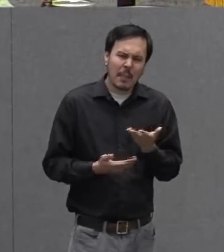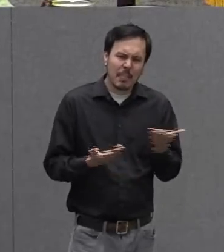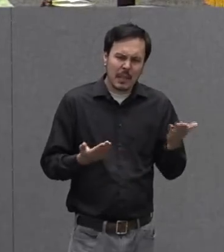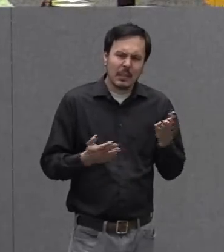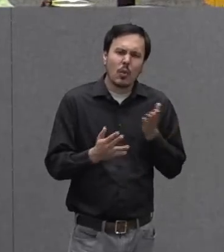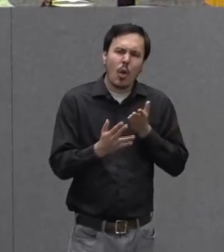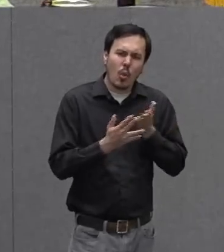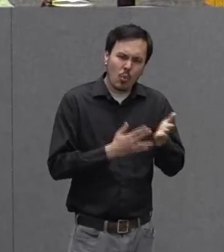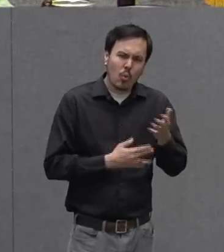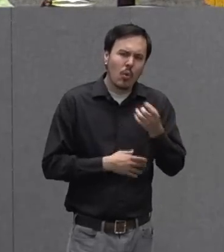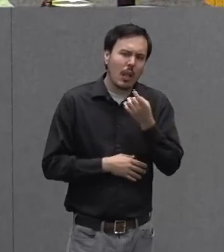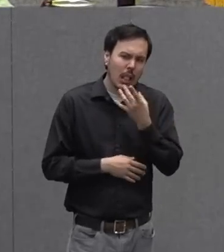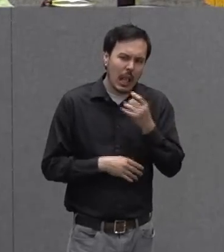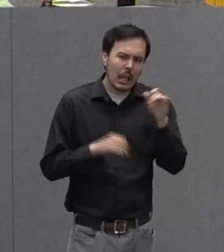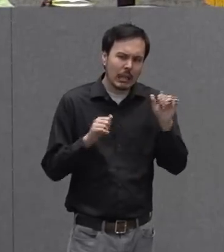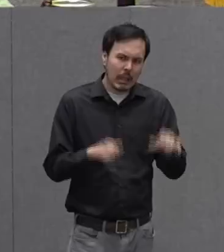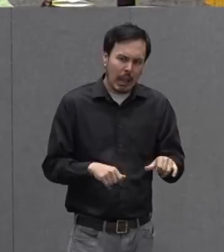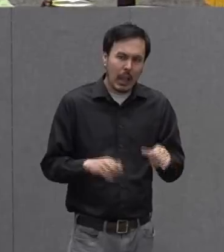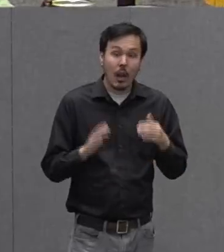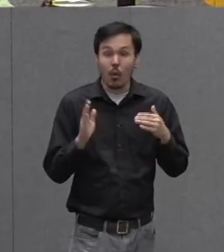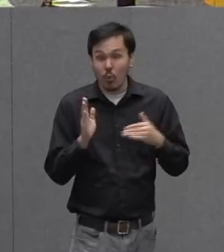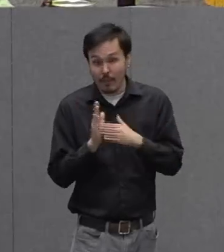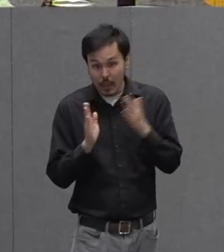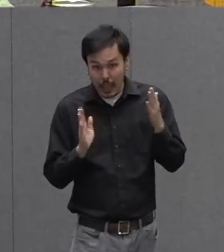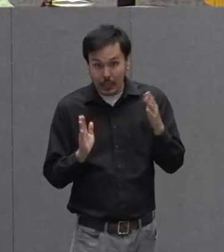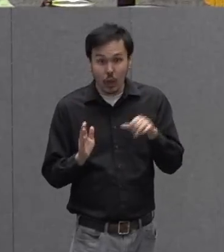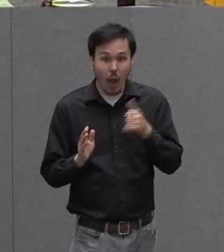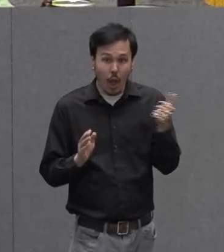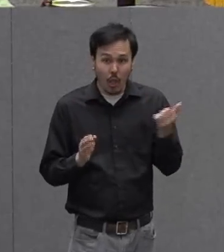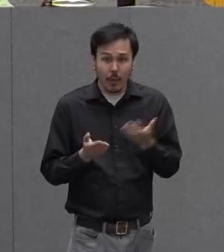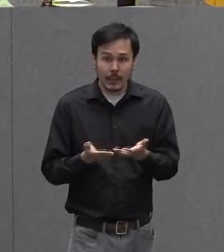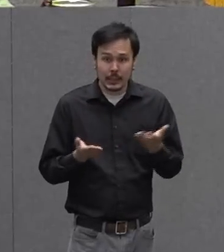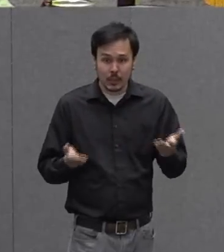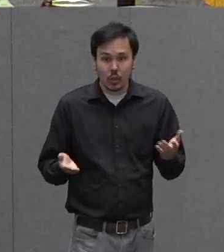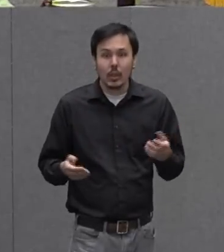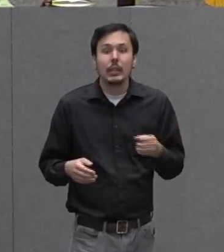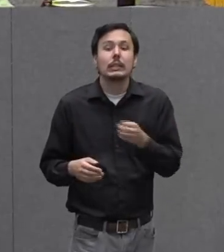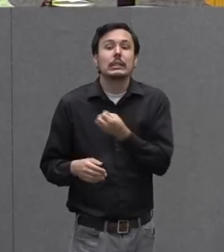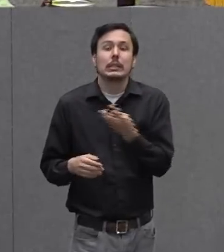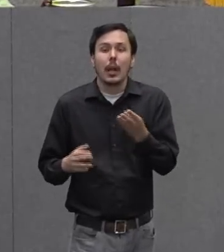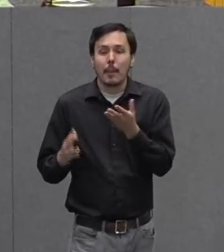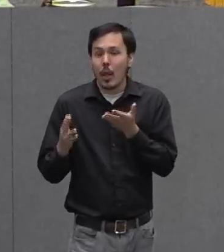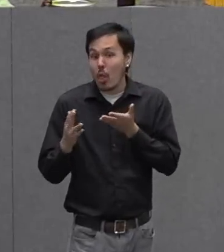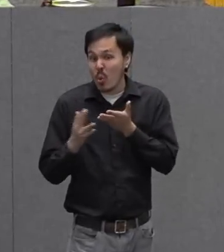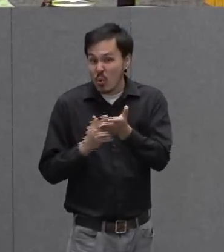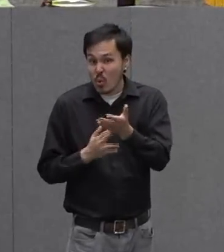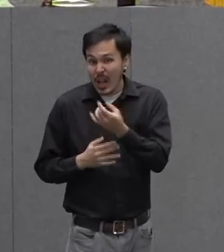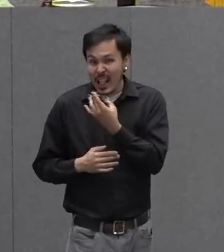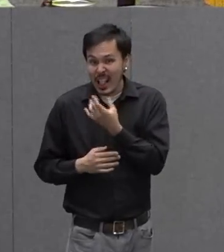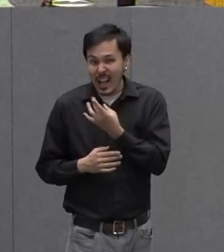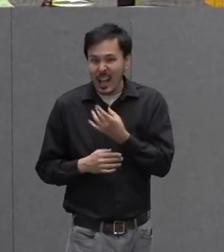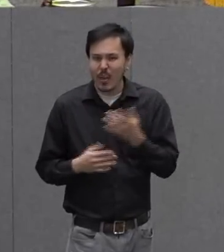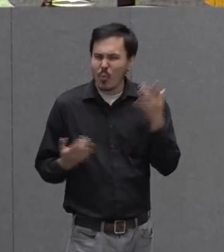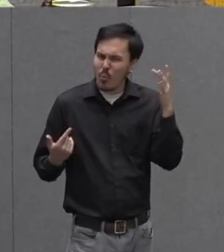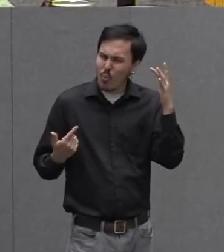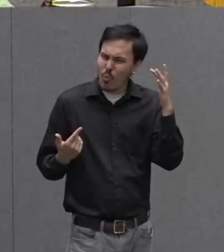bounce off others, and then pass through? And by bounce off I mean reflect.